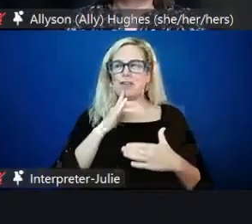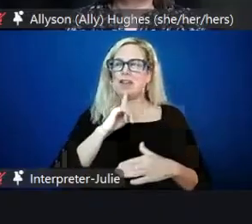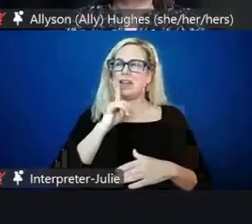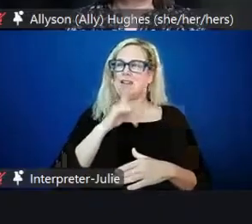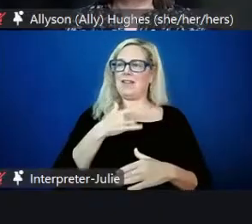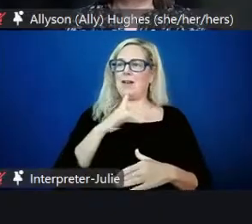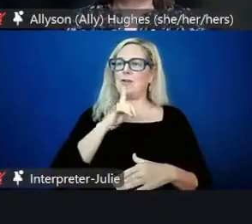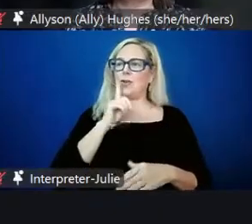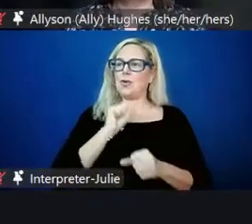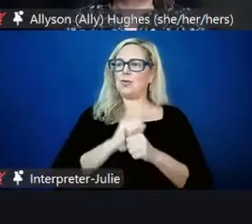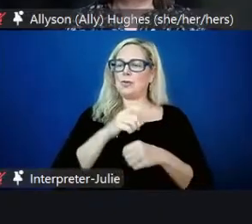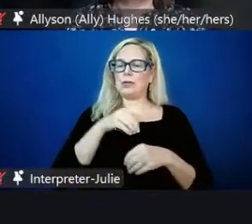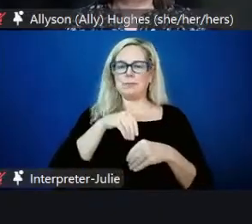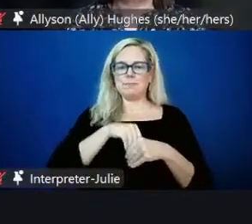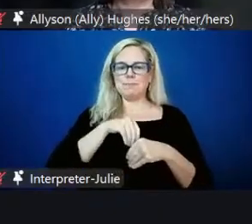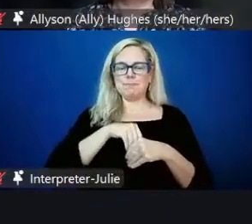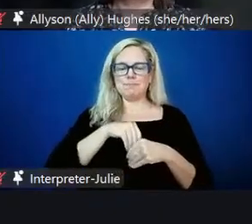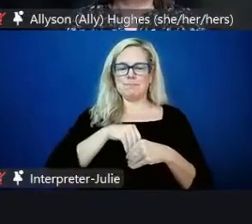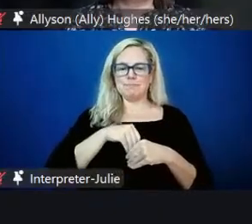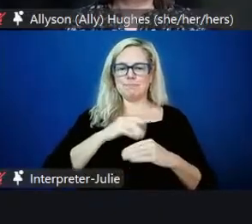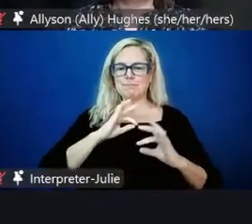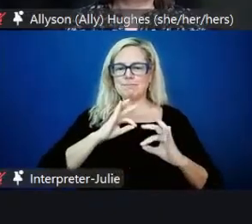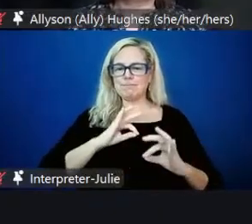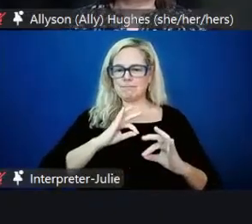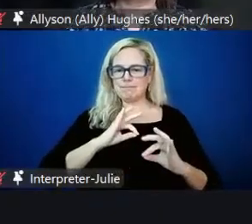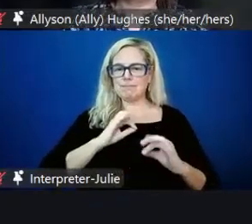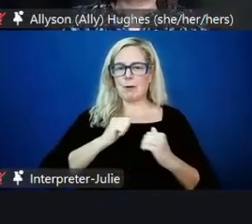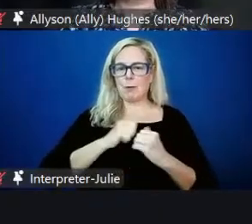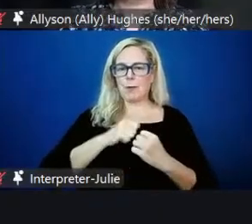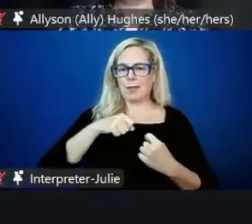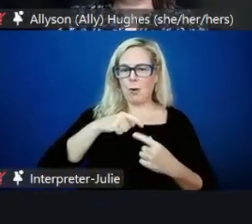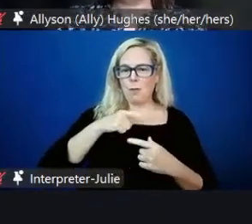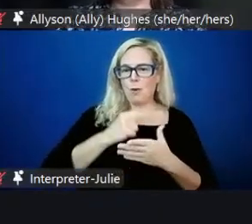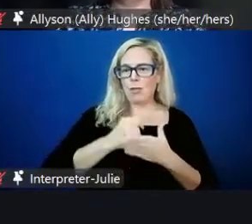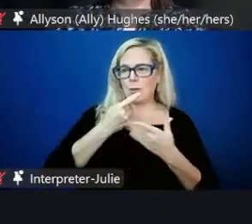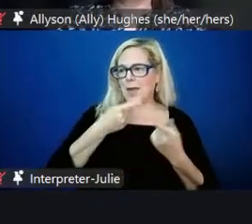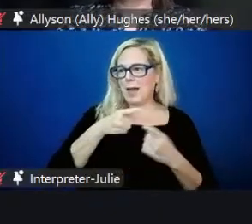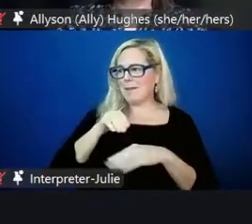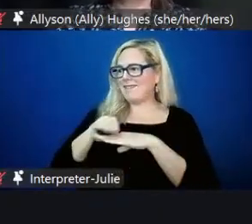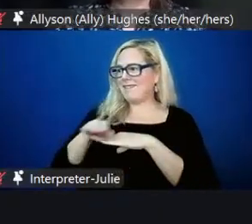and underscores the importance of gender and sexual minorities with diabetes,